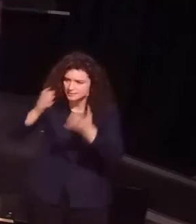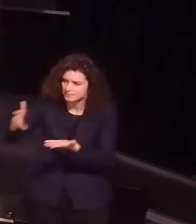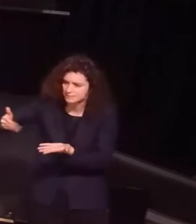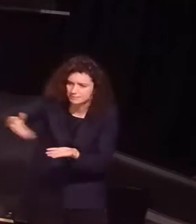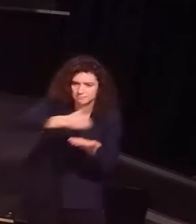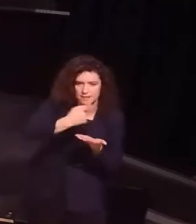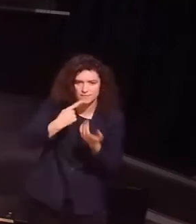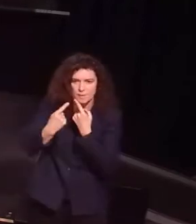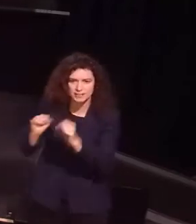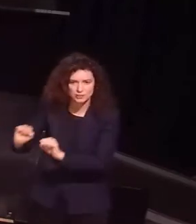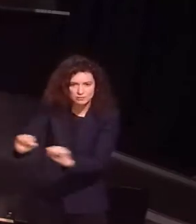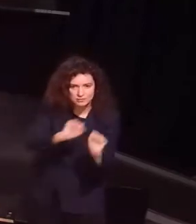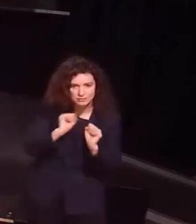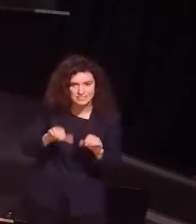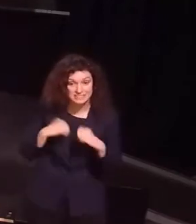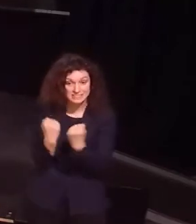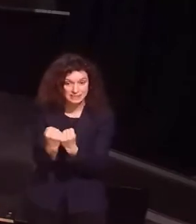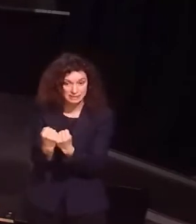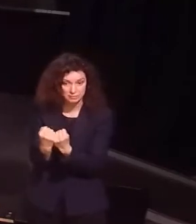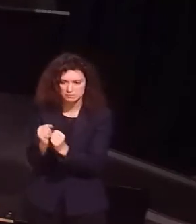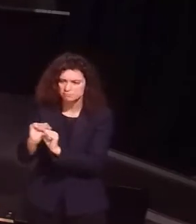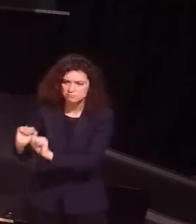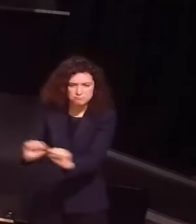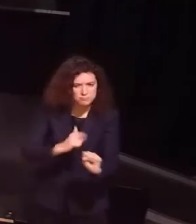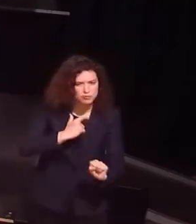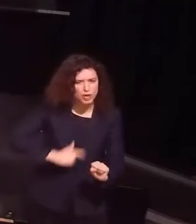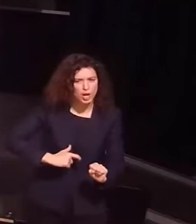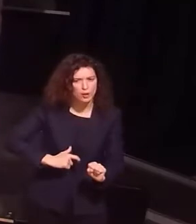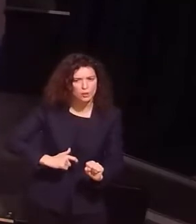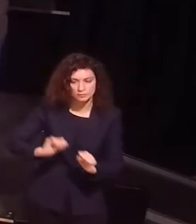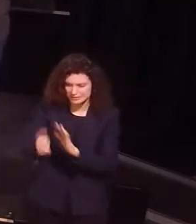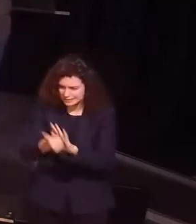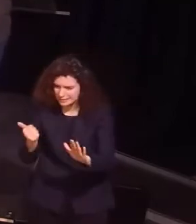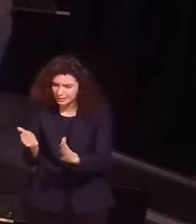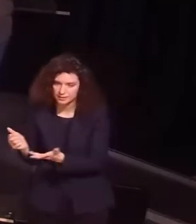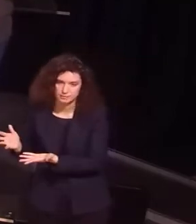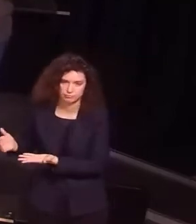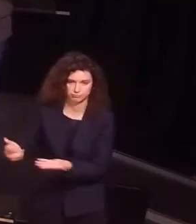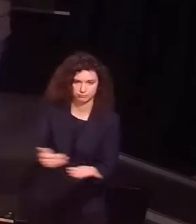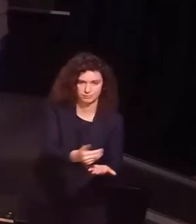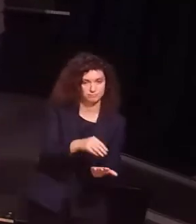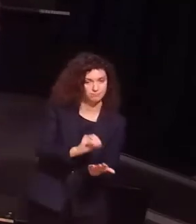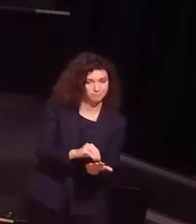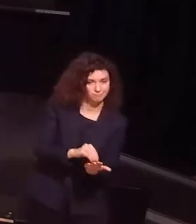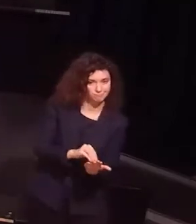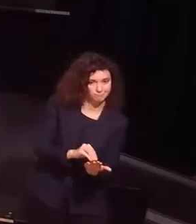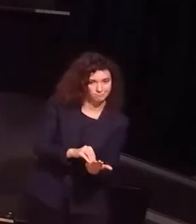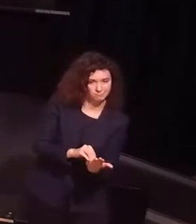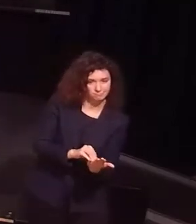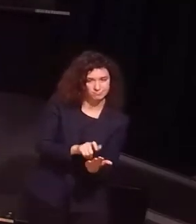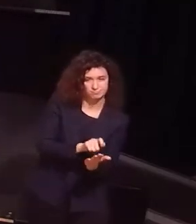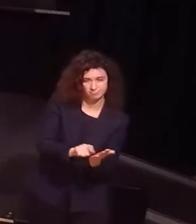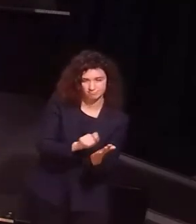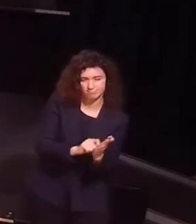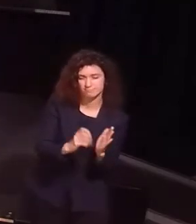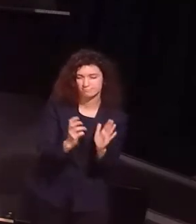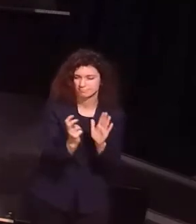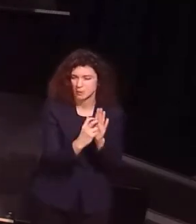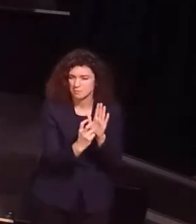what skills they have, what roles they're in. And I take notes. So that when I leave,